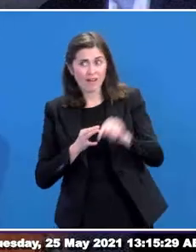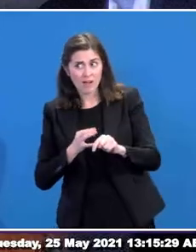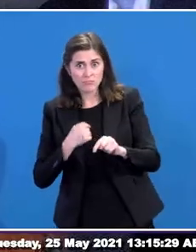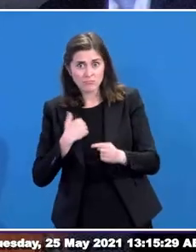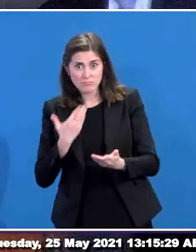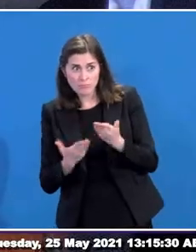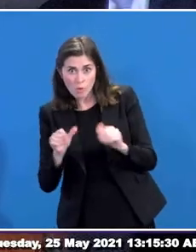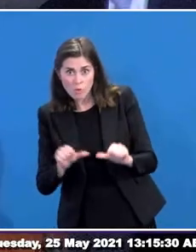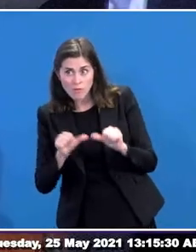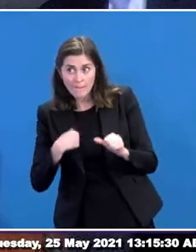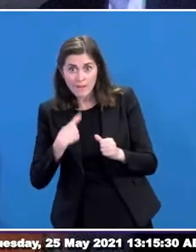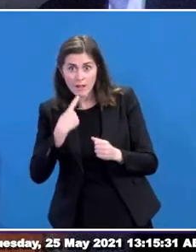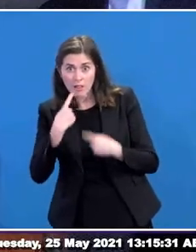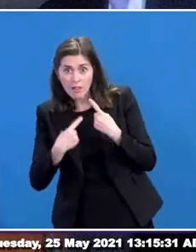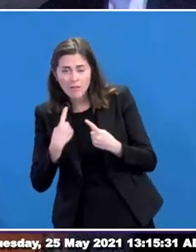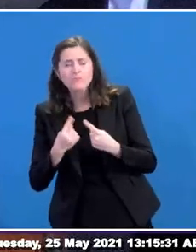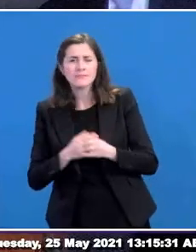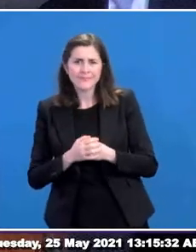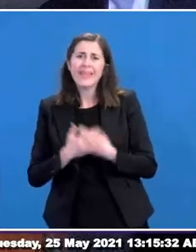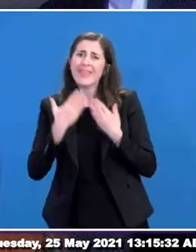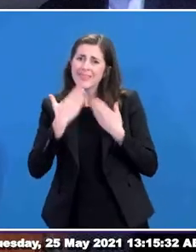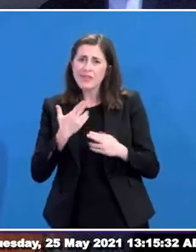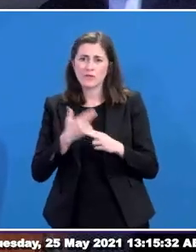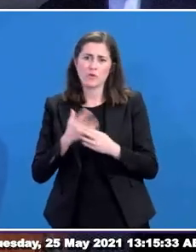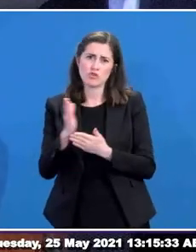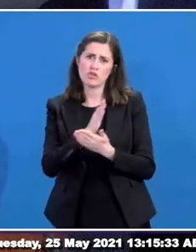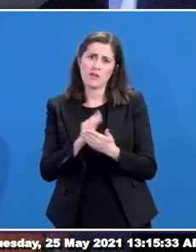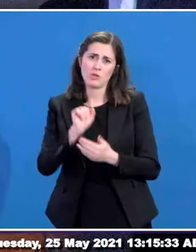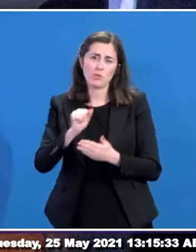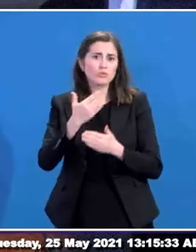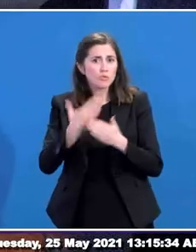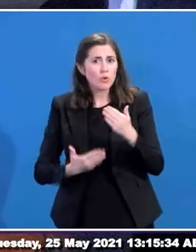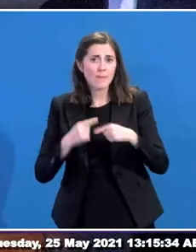Thank you for sharing Carl with us and sharing your story with us.